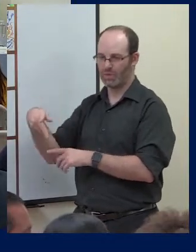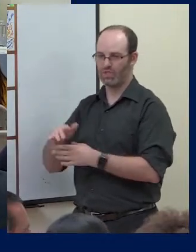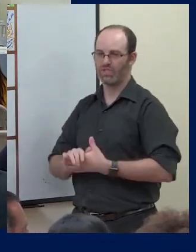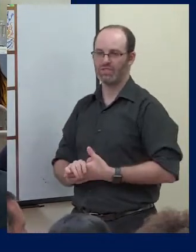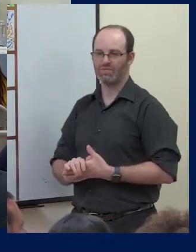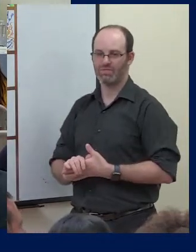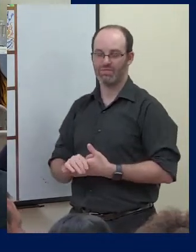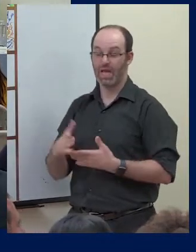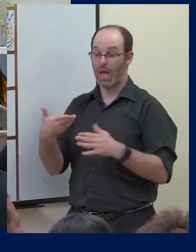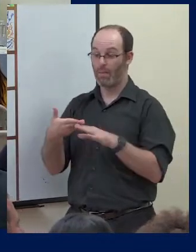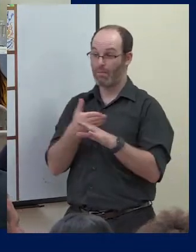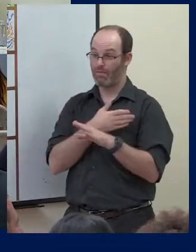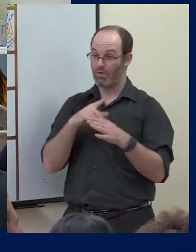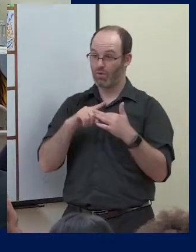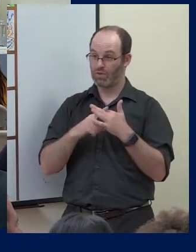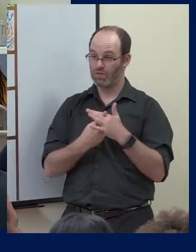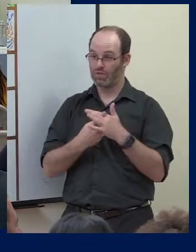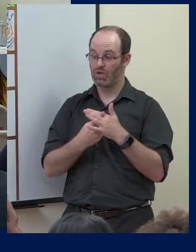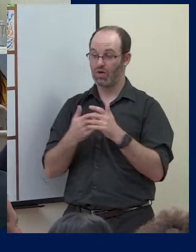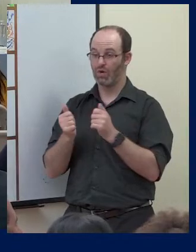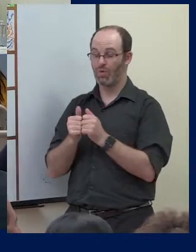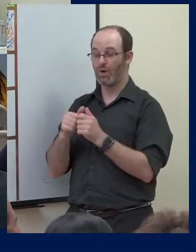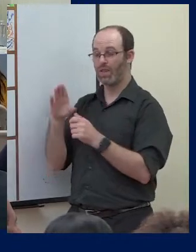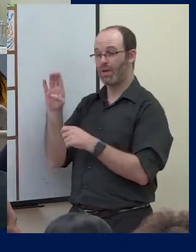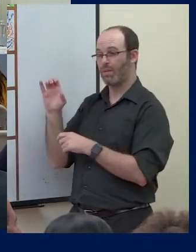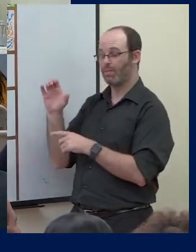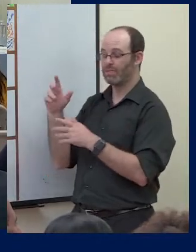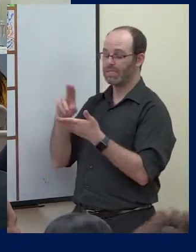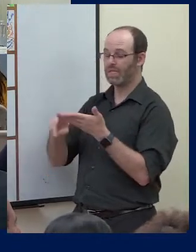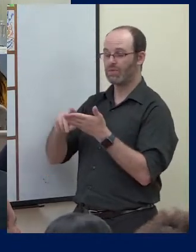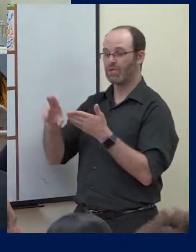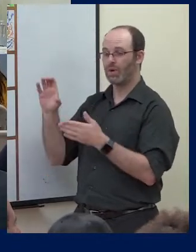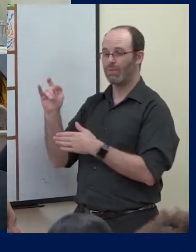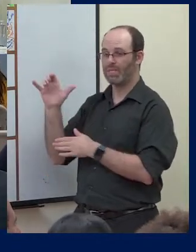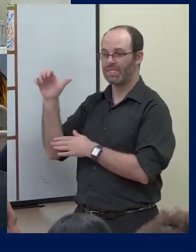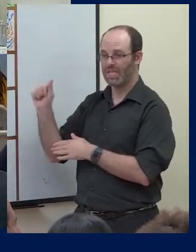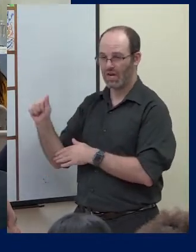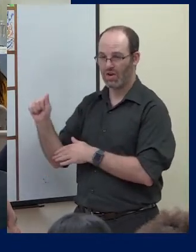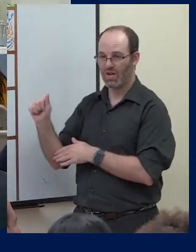before we turn it over to the secretary for his remarks, we have a short video.